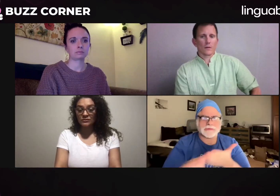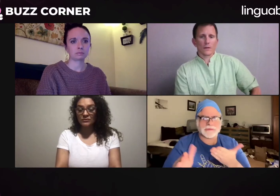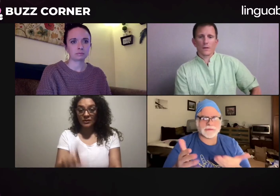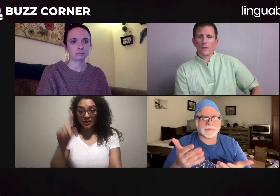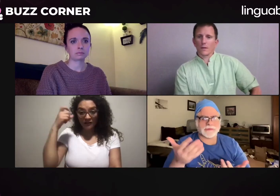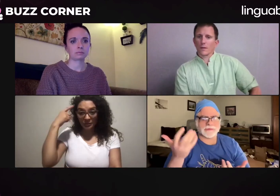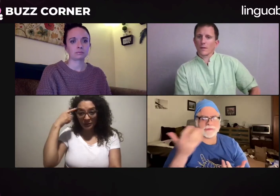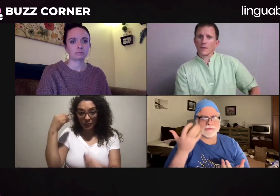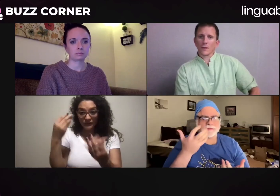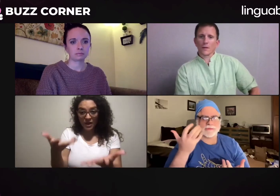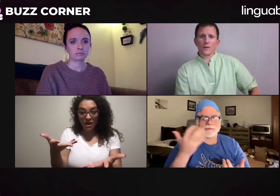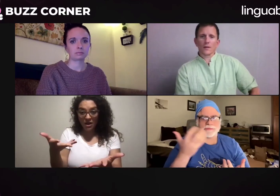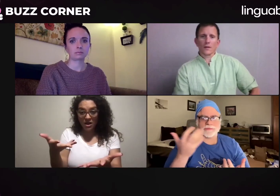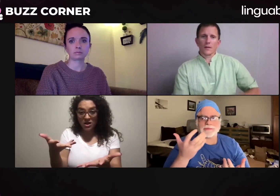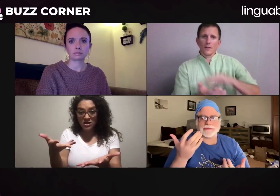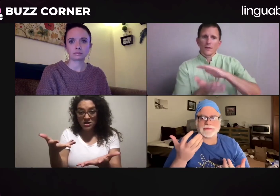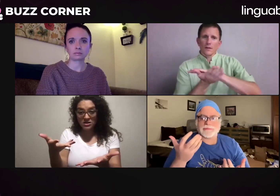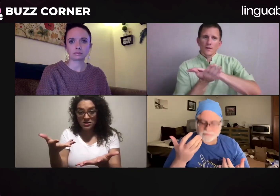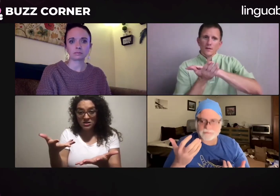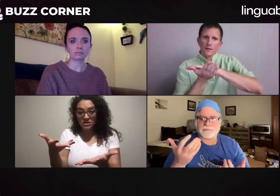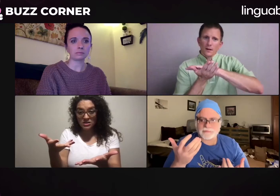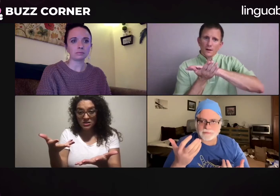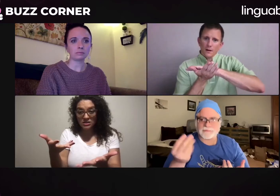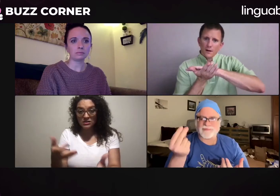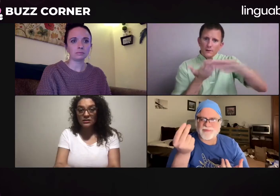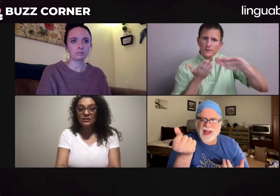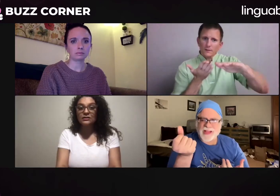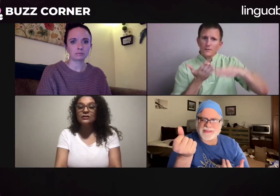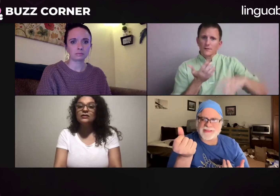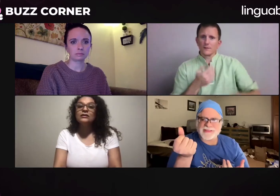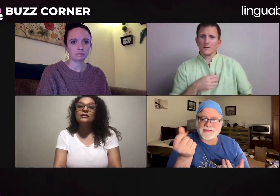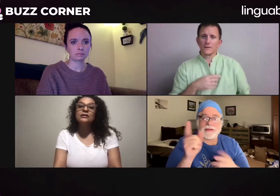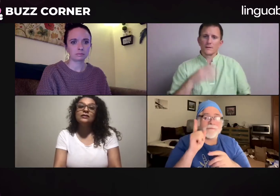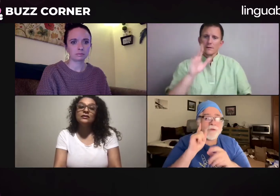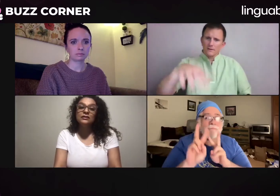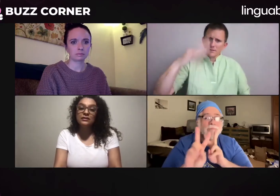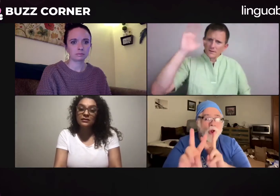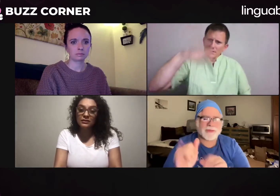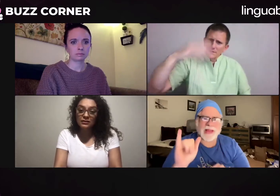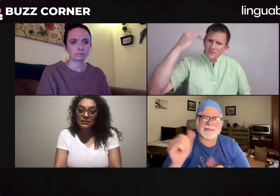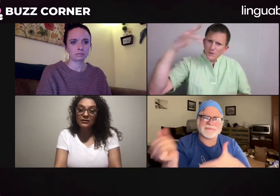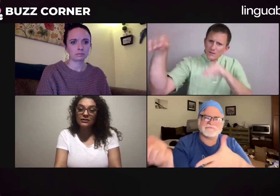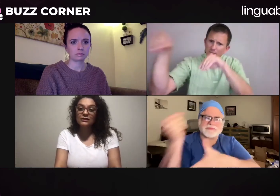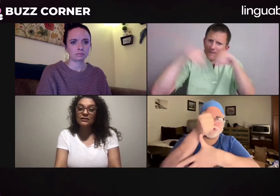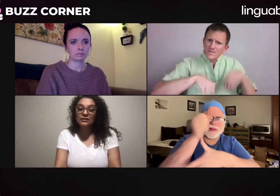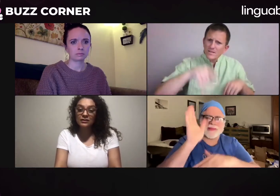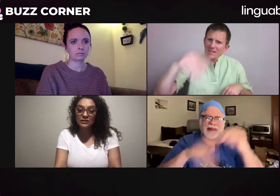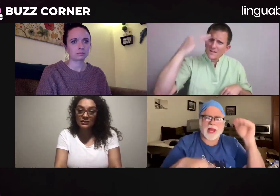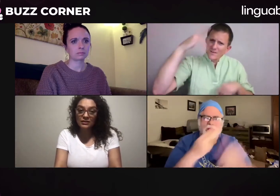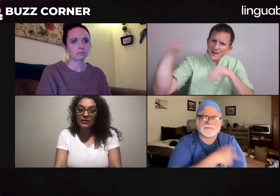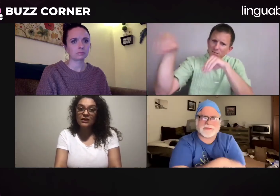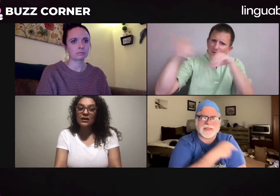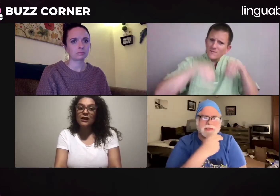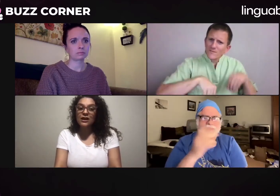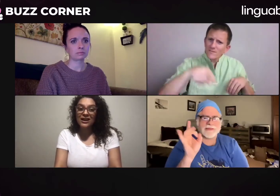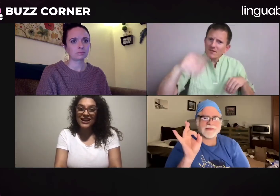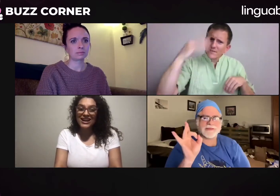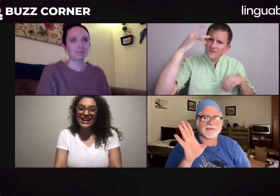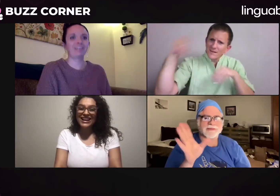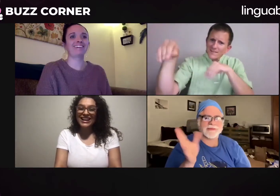which is because the government provided one immediately for a funeral. Why did you move here then? What’d you move here for?